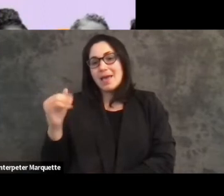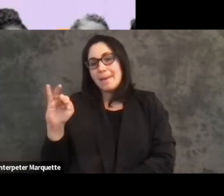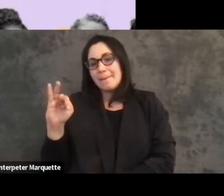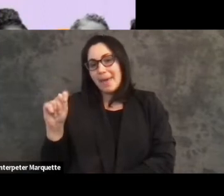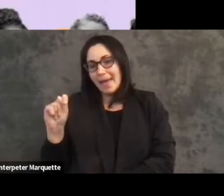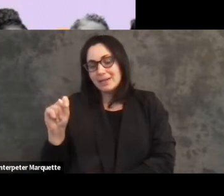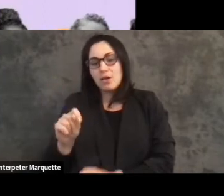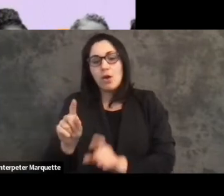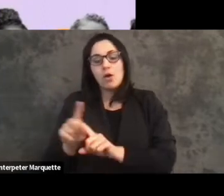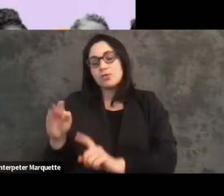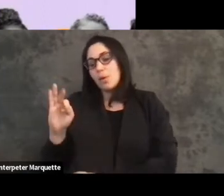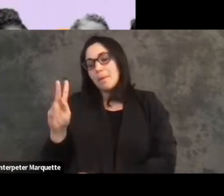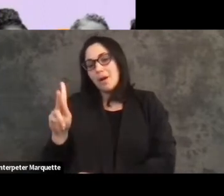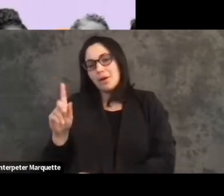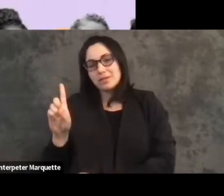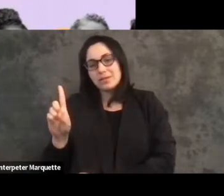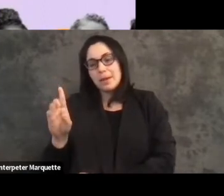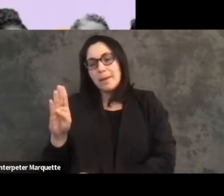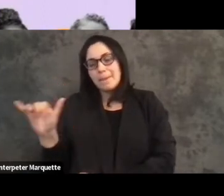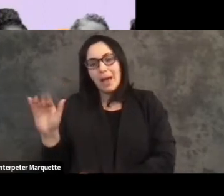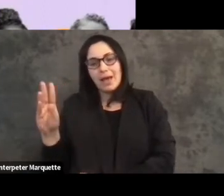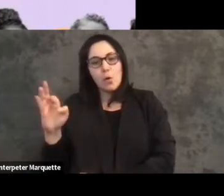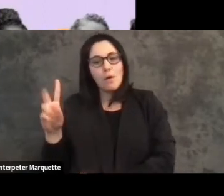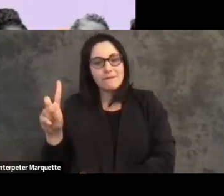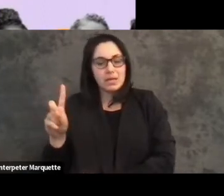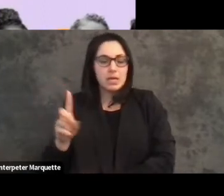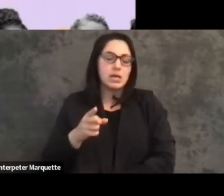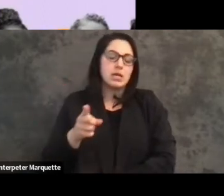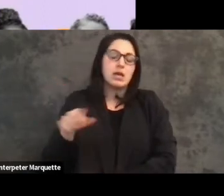for this work, I want to thank Strategies For High Impact for the important work that